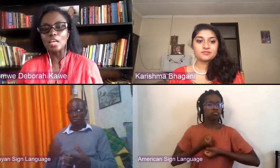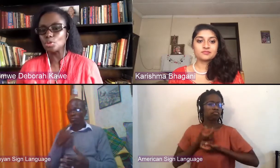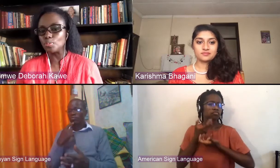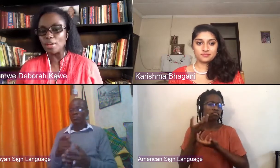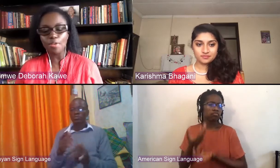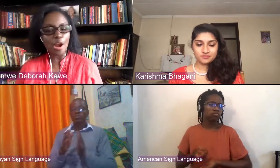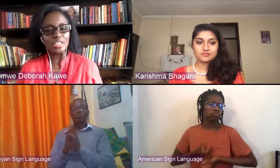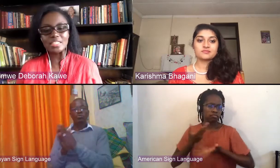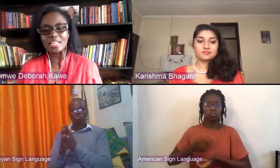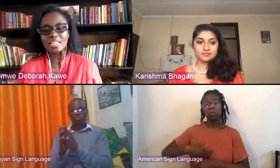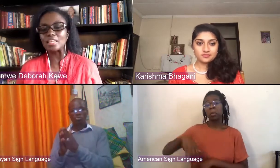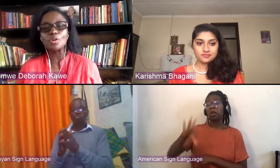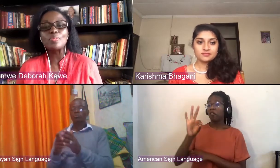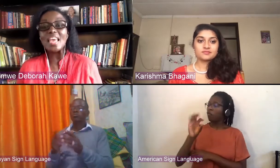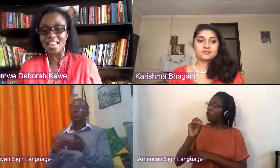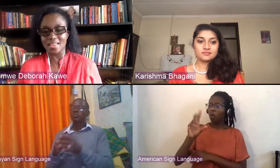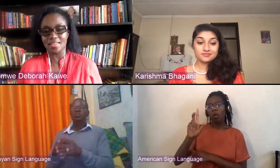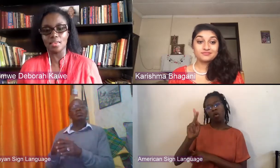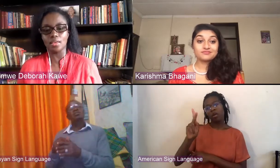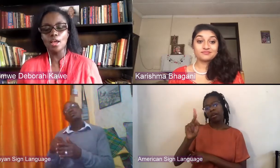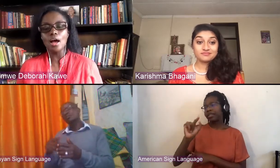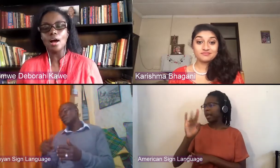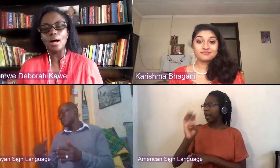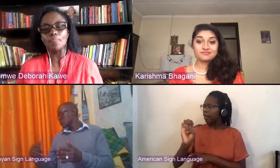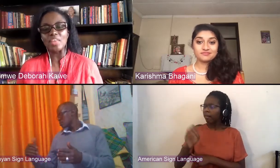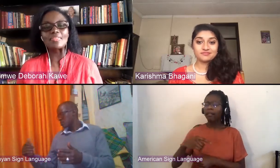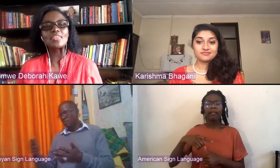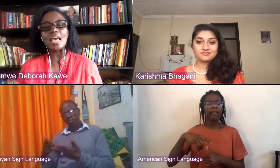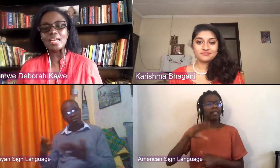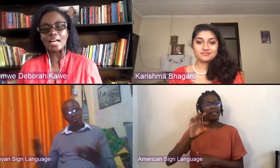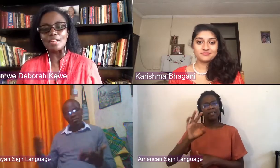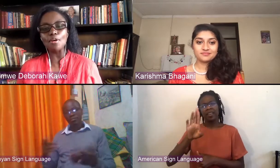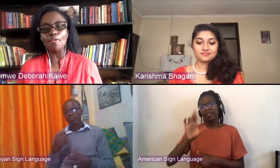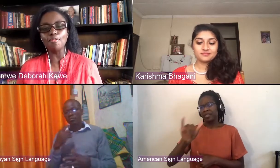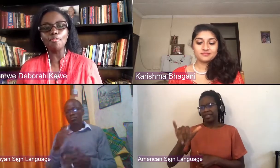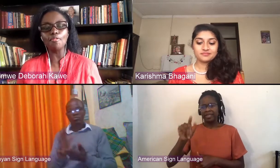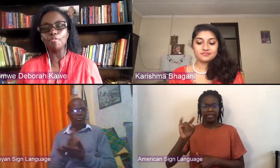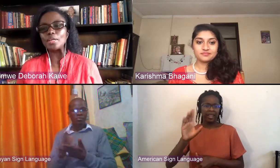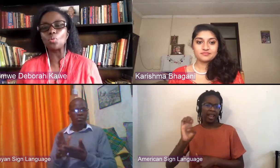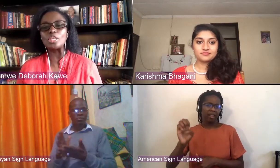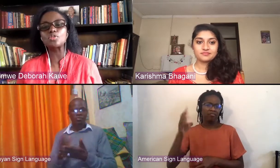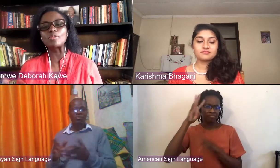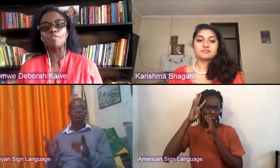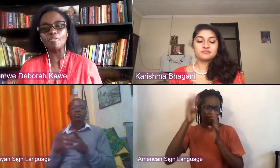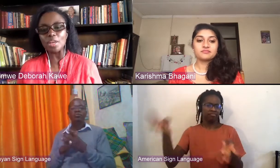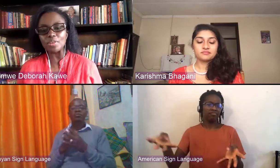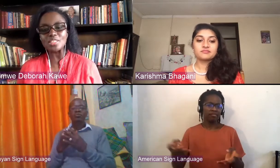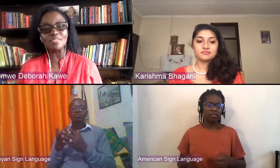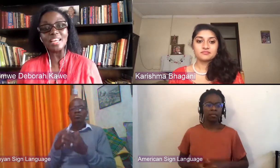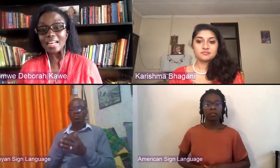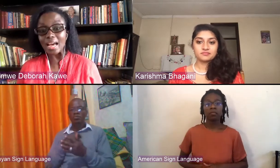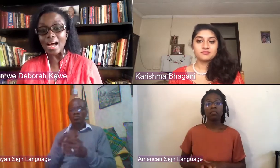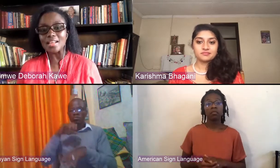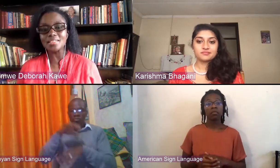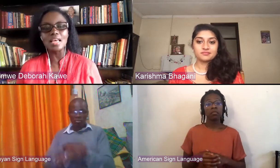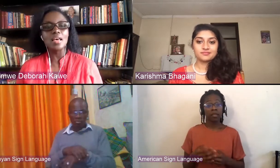it could be a fairy tale, it could be anything. And then kind of find ways to involve the rest of that class,